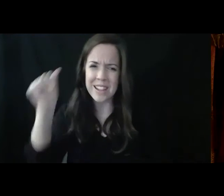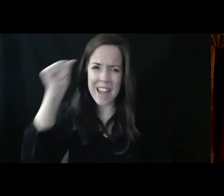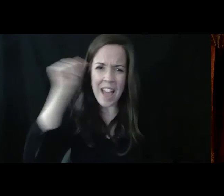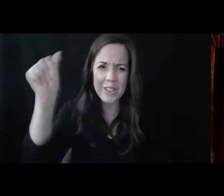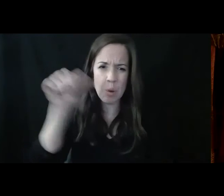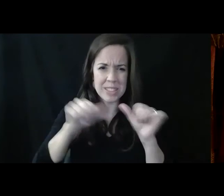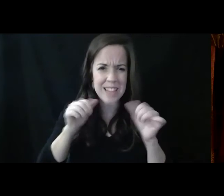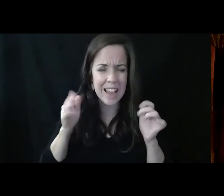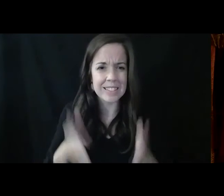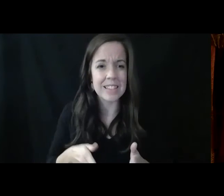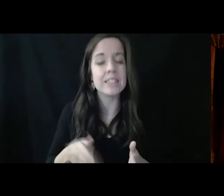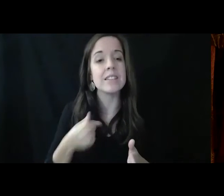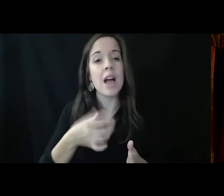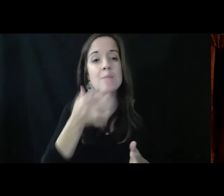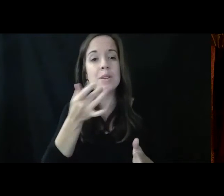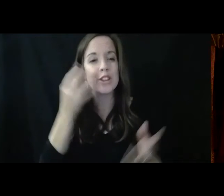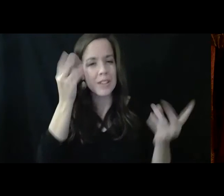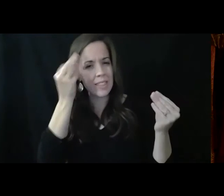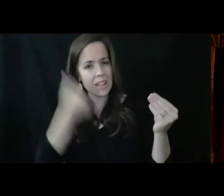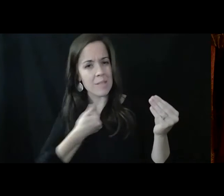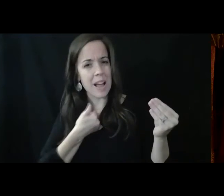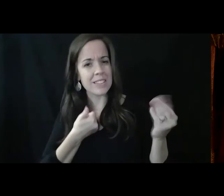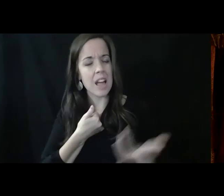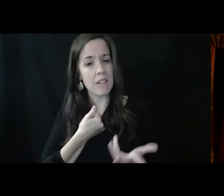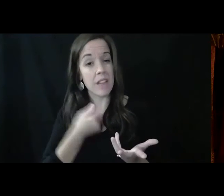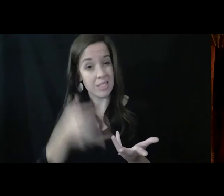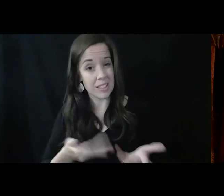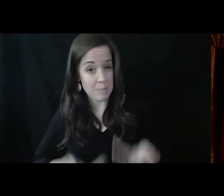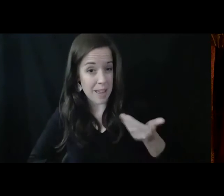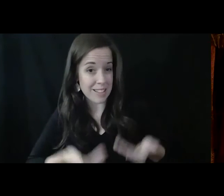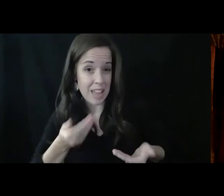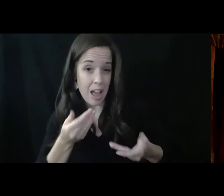I prefer to think of myself // & this may sound vain // as a goddess